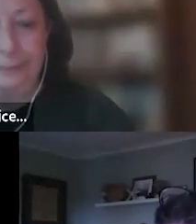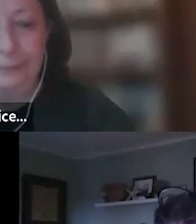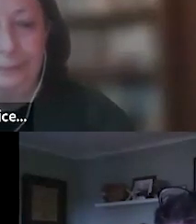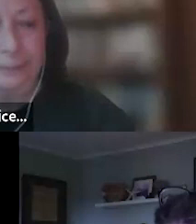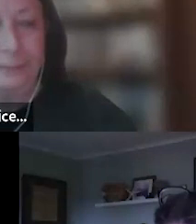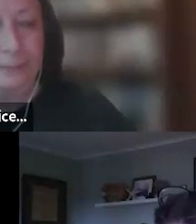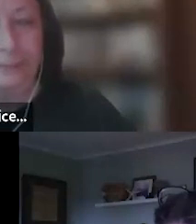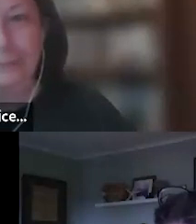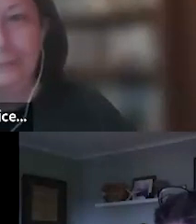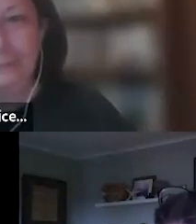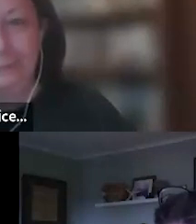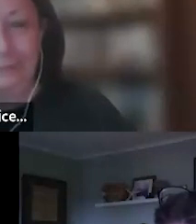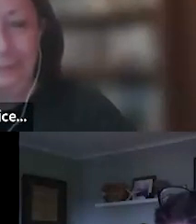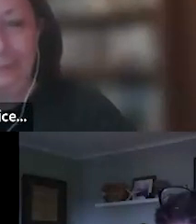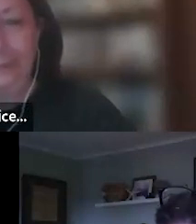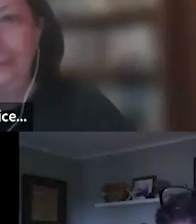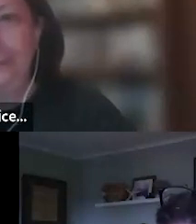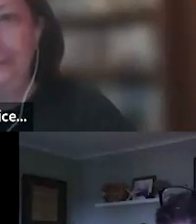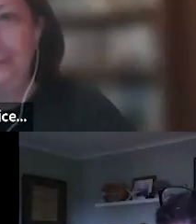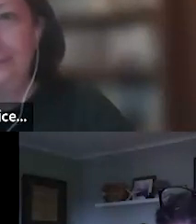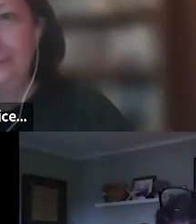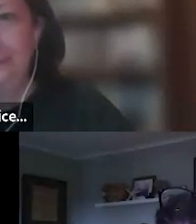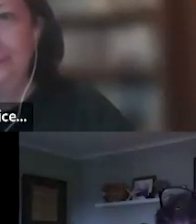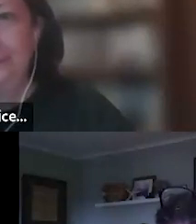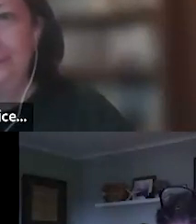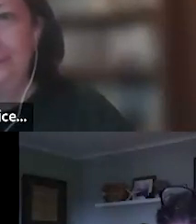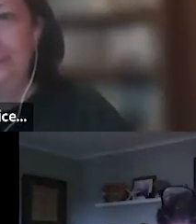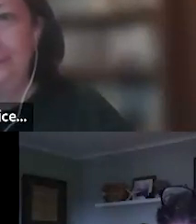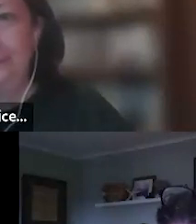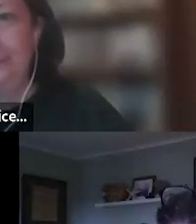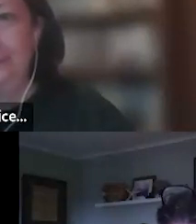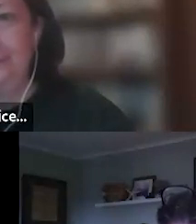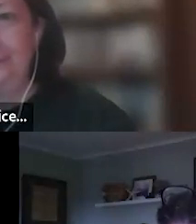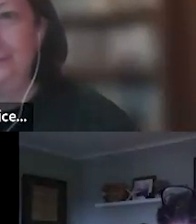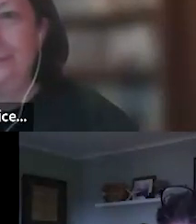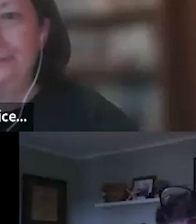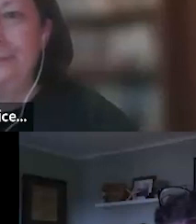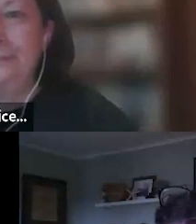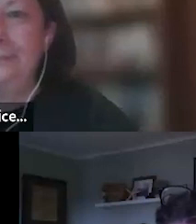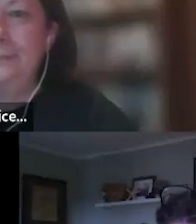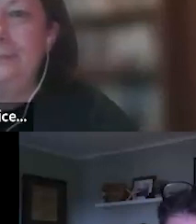I love it, Arnita, keep up the outstanding work, getting others in a safe place,